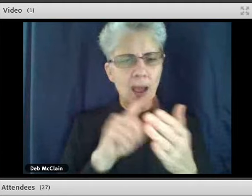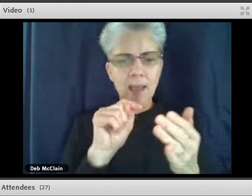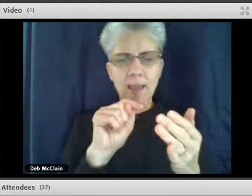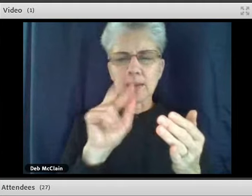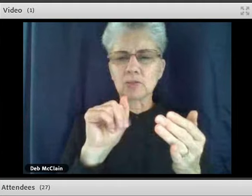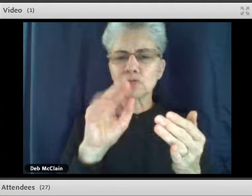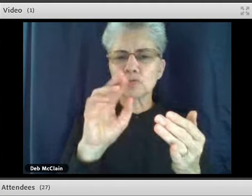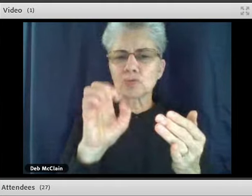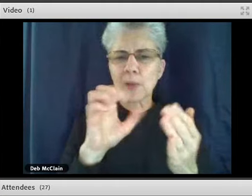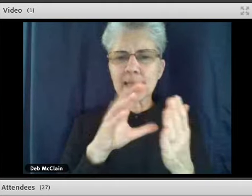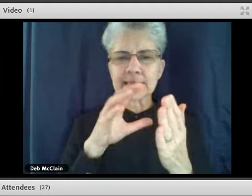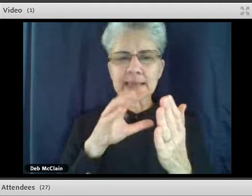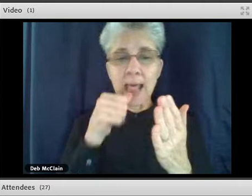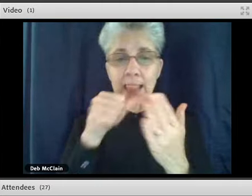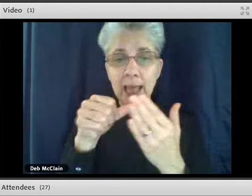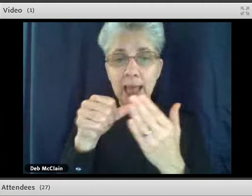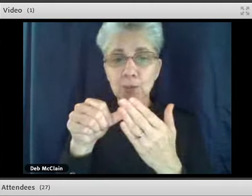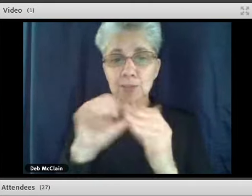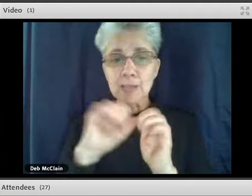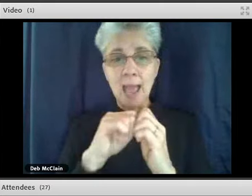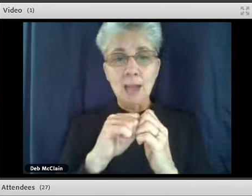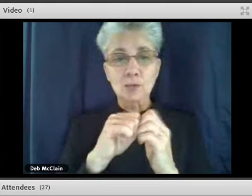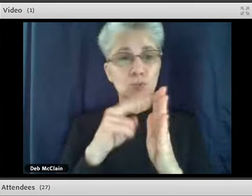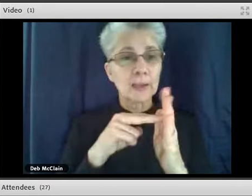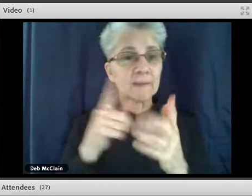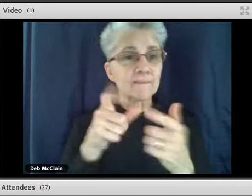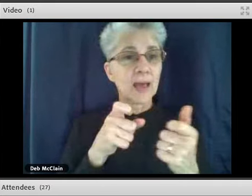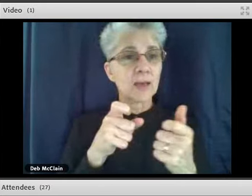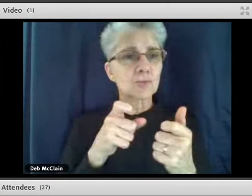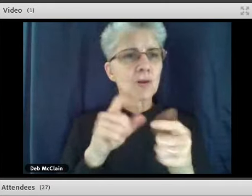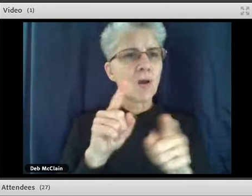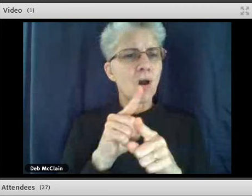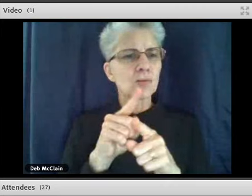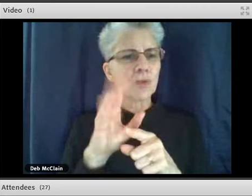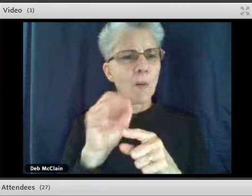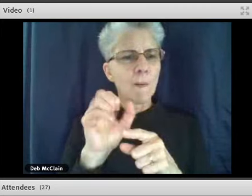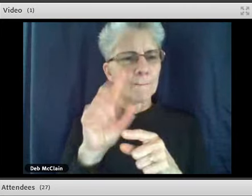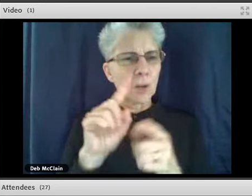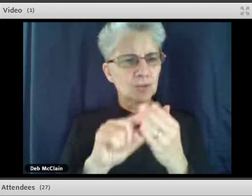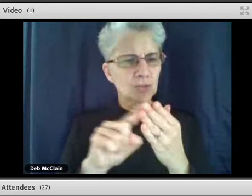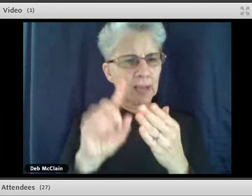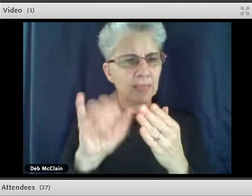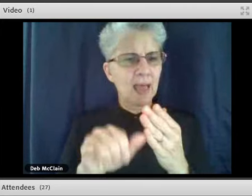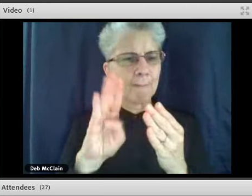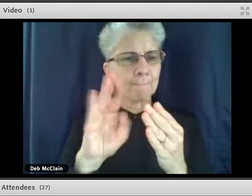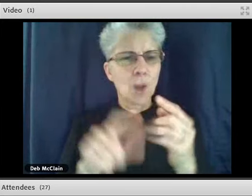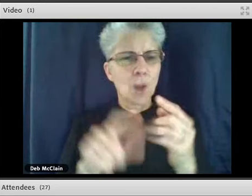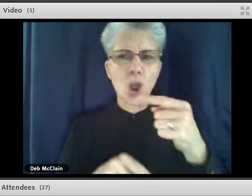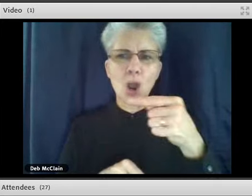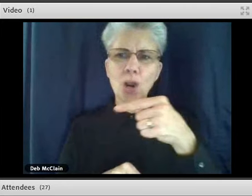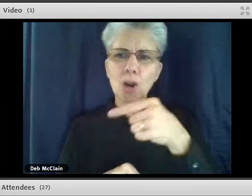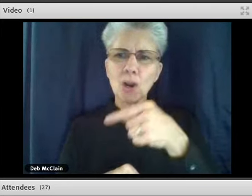Things about learning how to write, and trace letters, and learn how to read faster. There's also VARD.